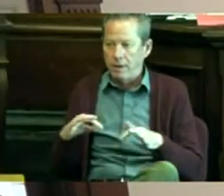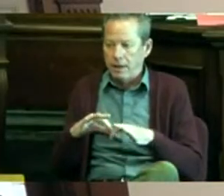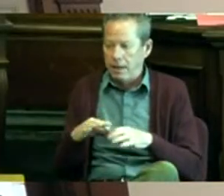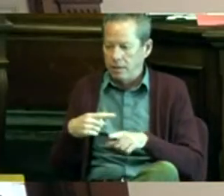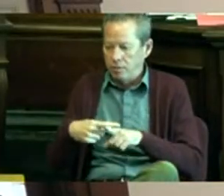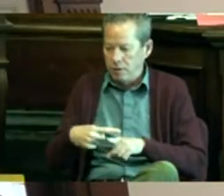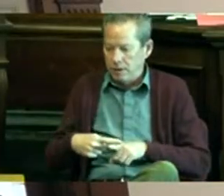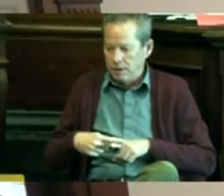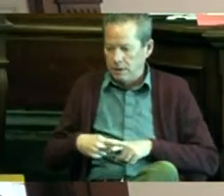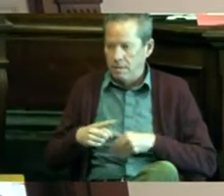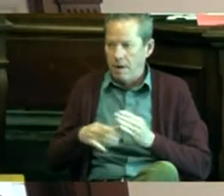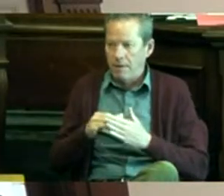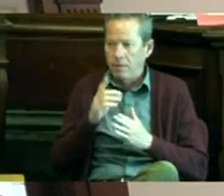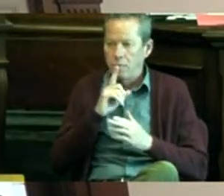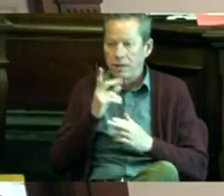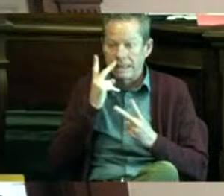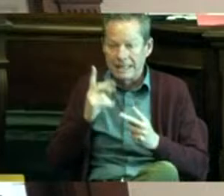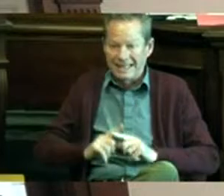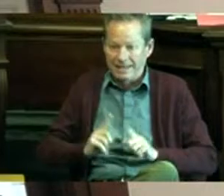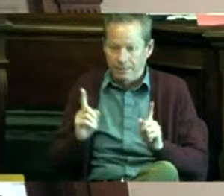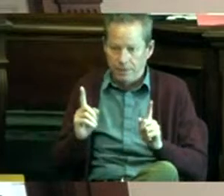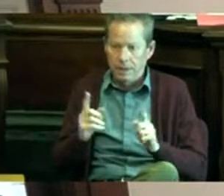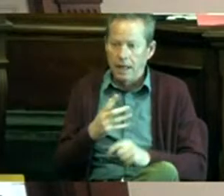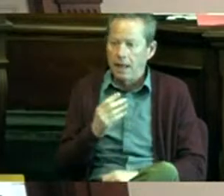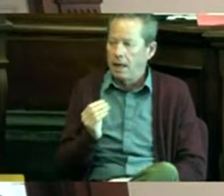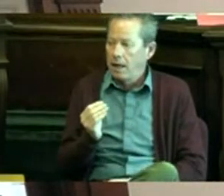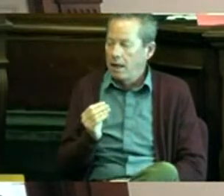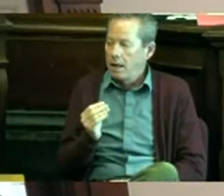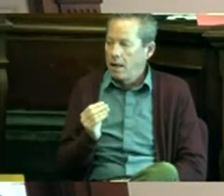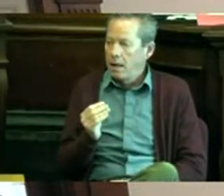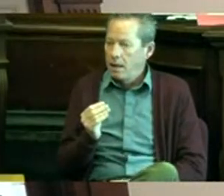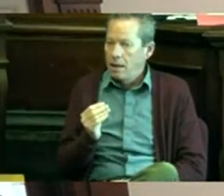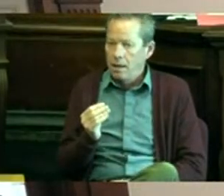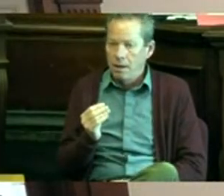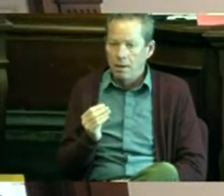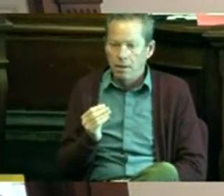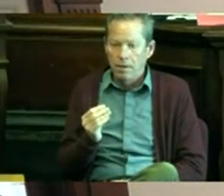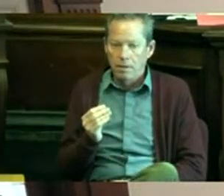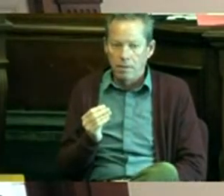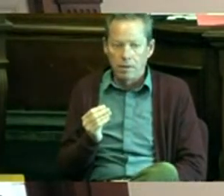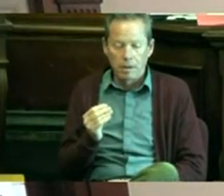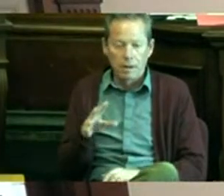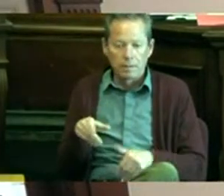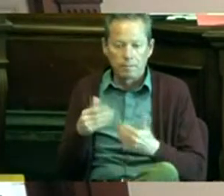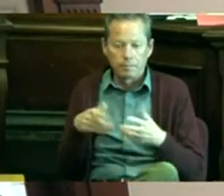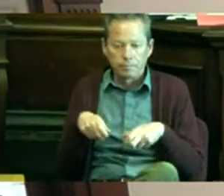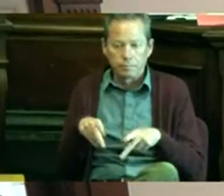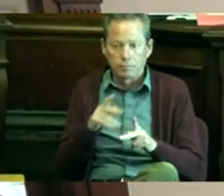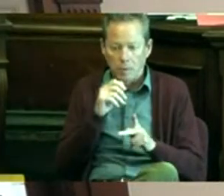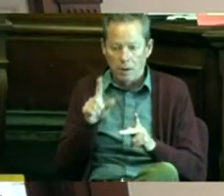things about what's happening on Lisle Avenue and the connected streets about this, that they're